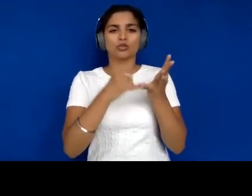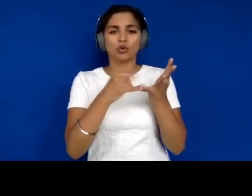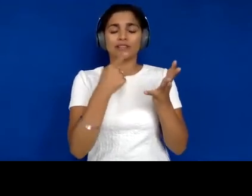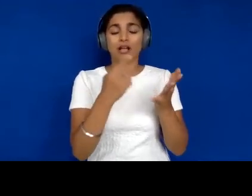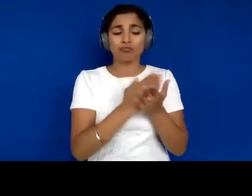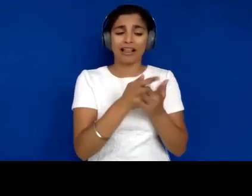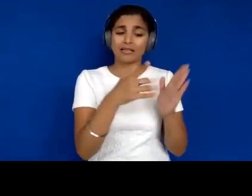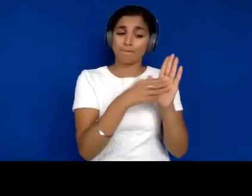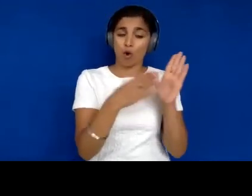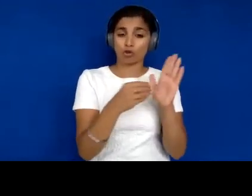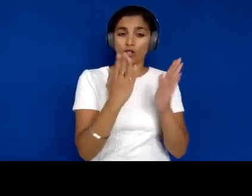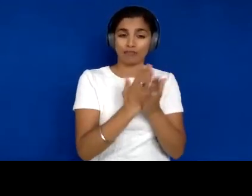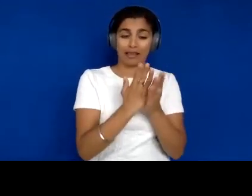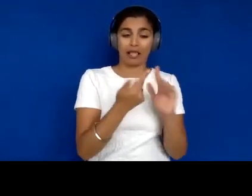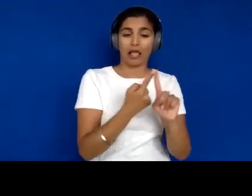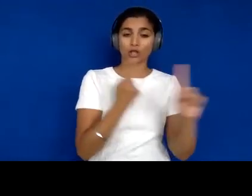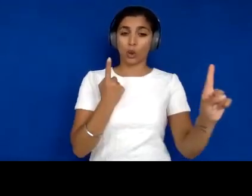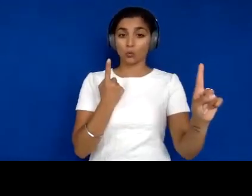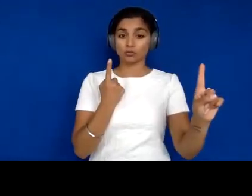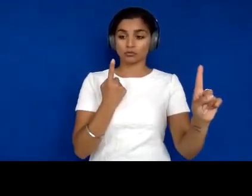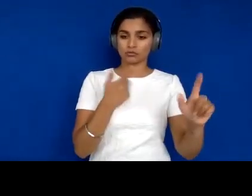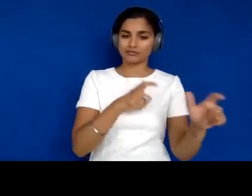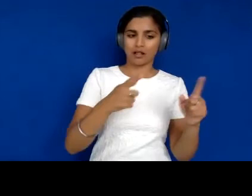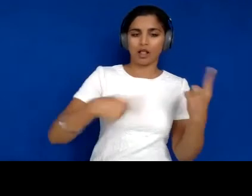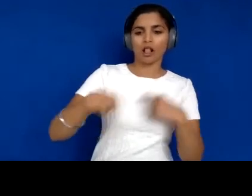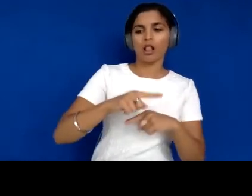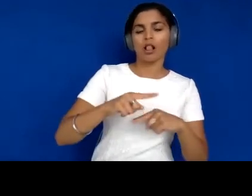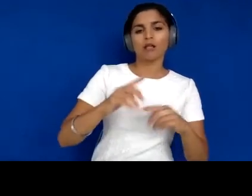prevails today returning to the word queer Dharma